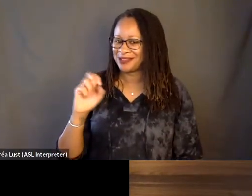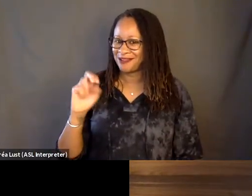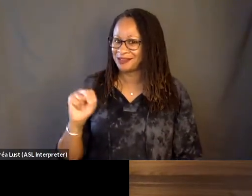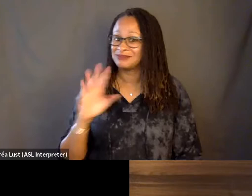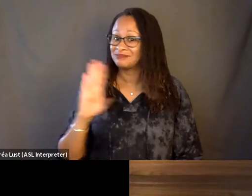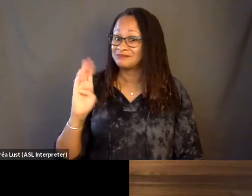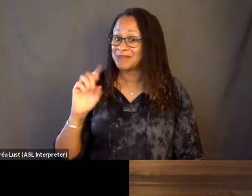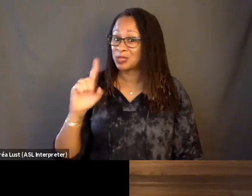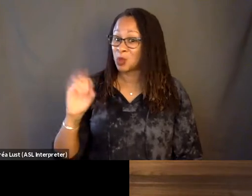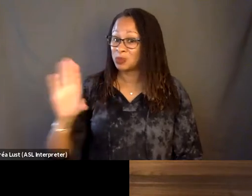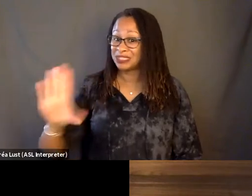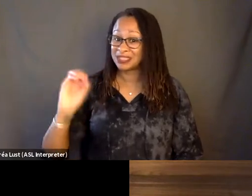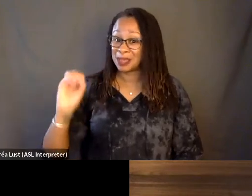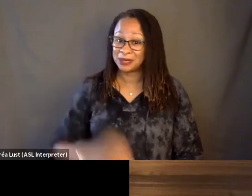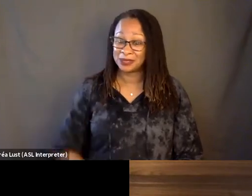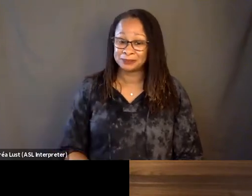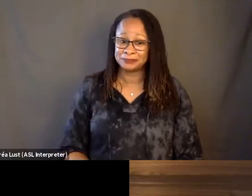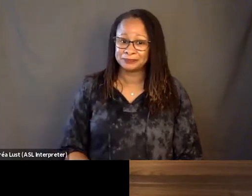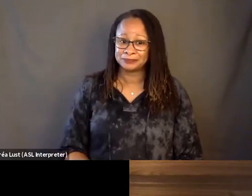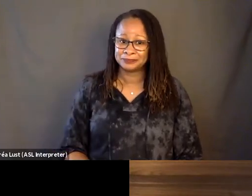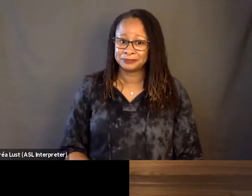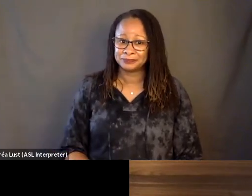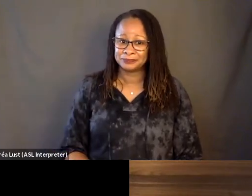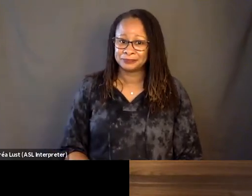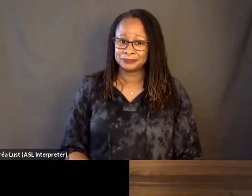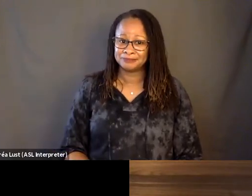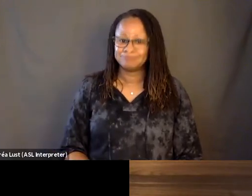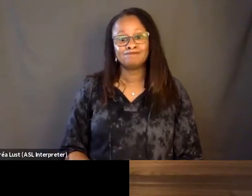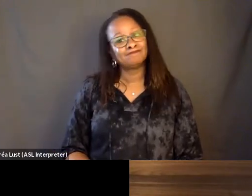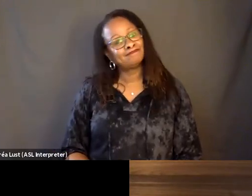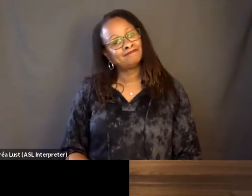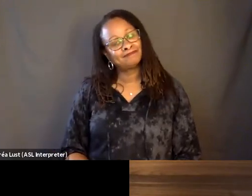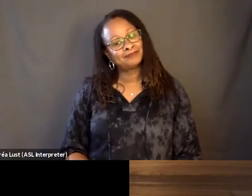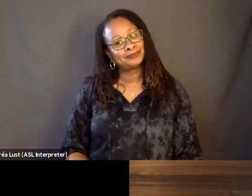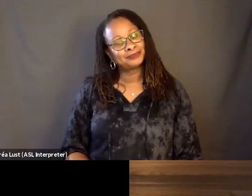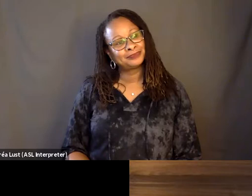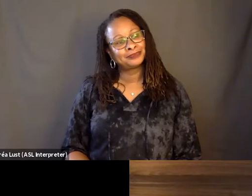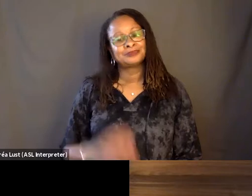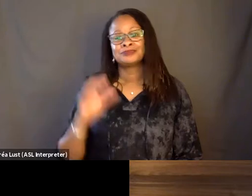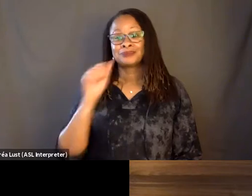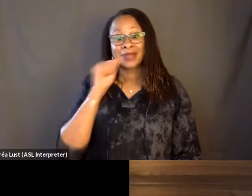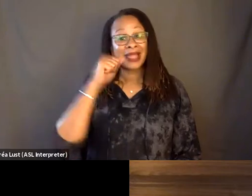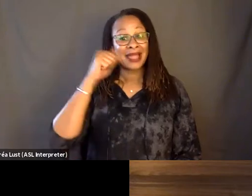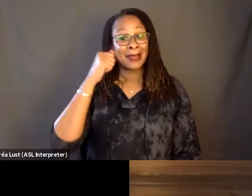You know, Amazon recently announced, just months ago,